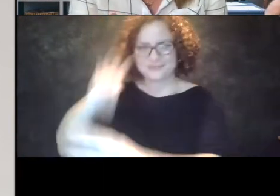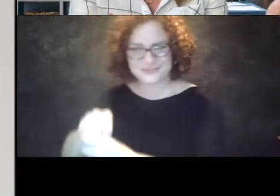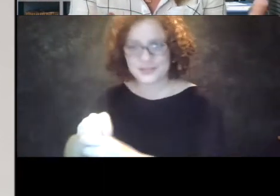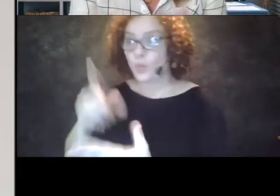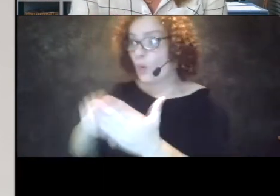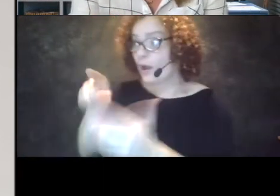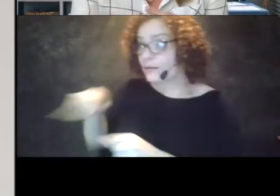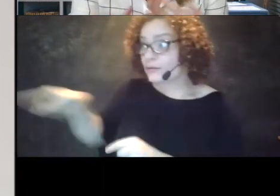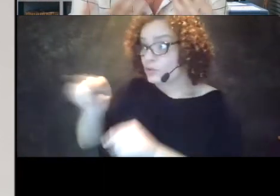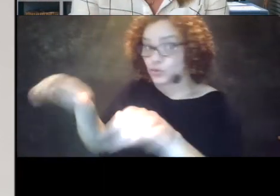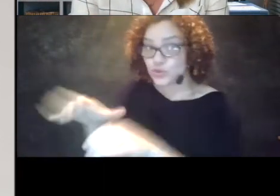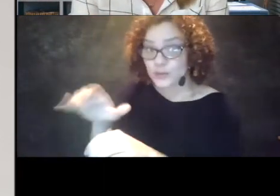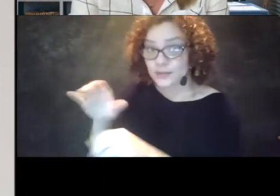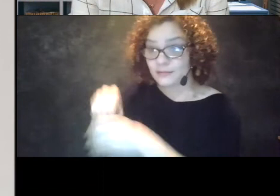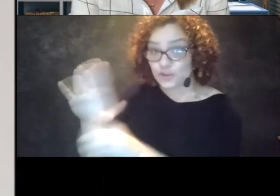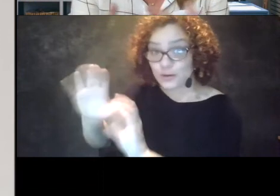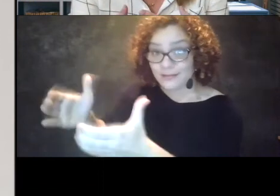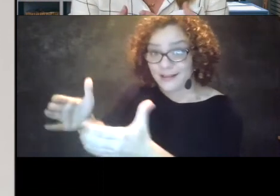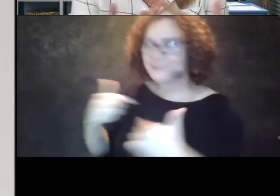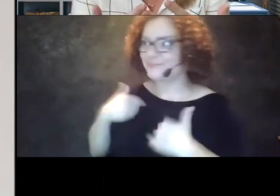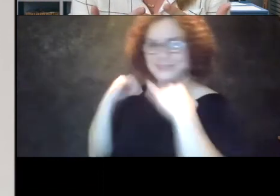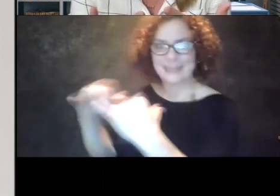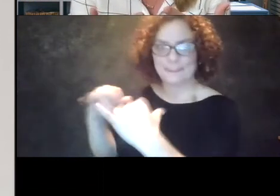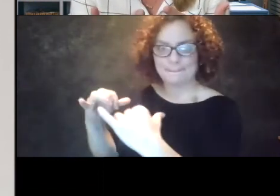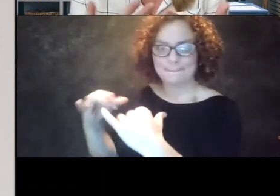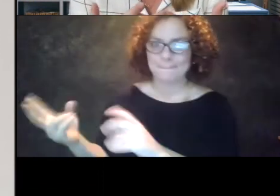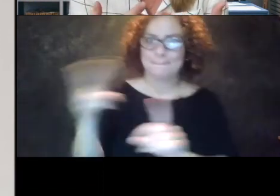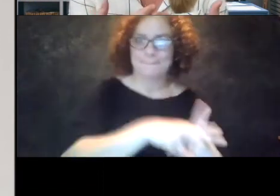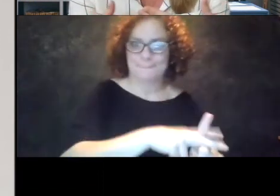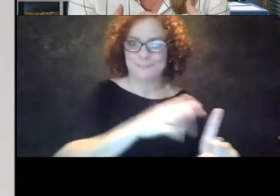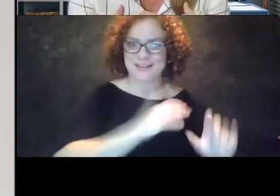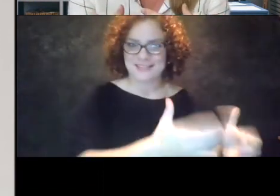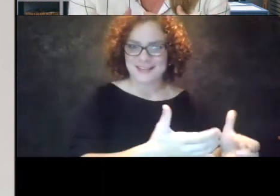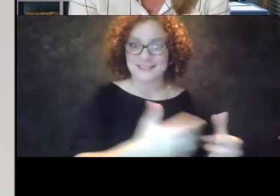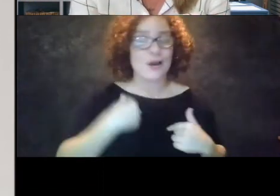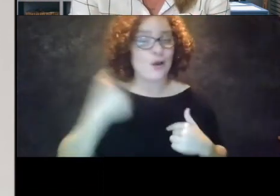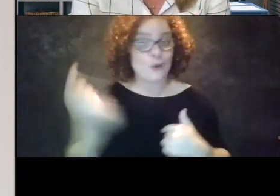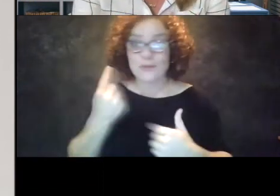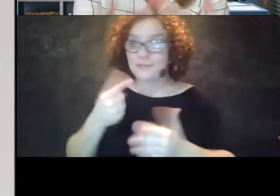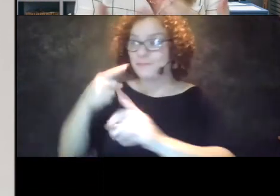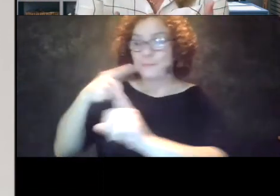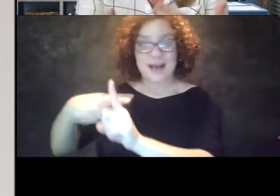too. And I modeled for everyone positive talk, always. I did have a lot of teachers be excited